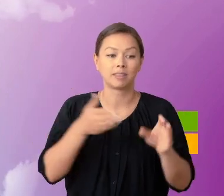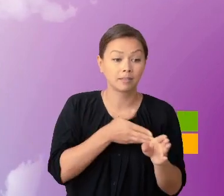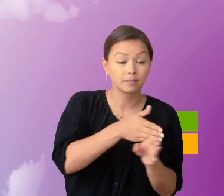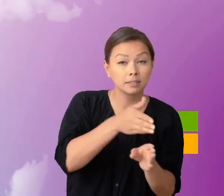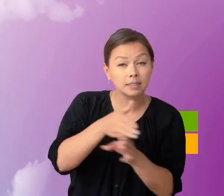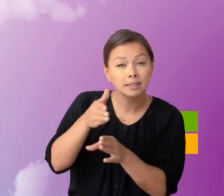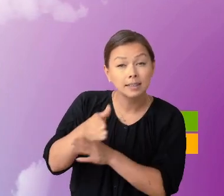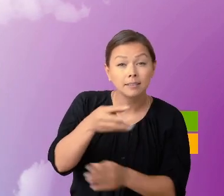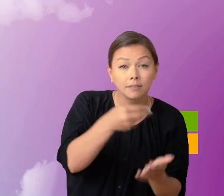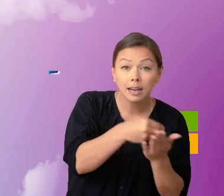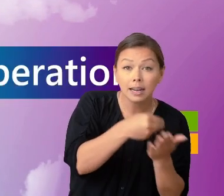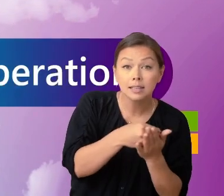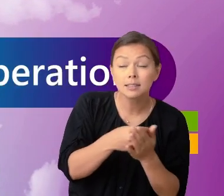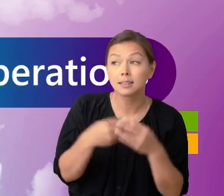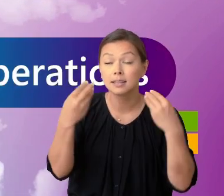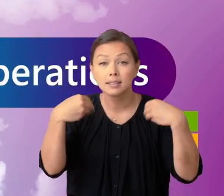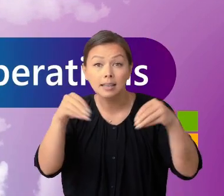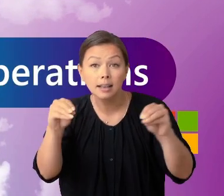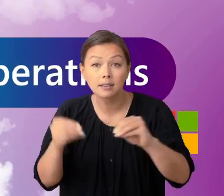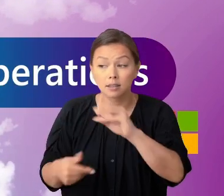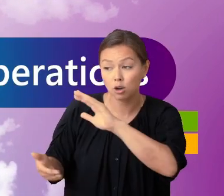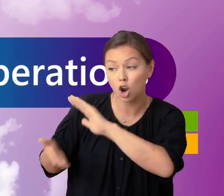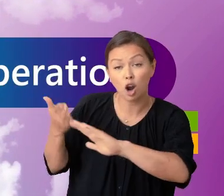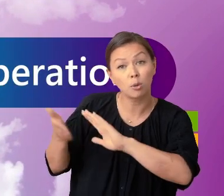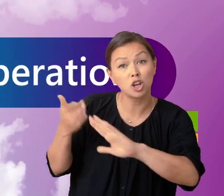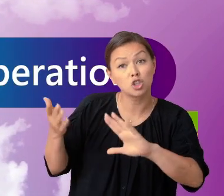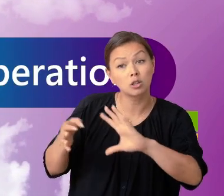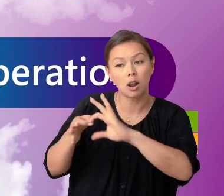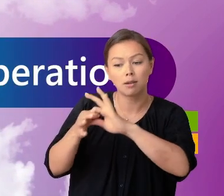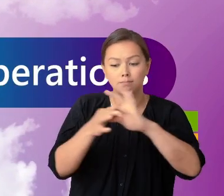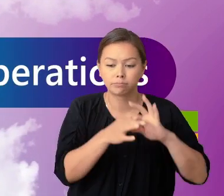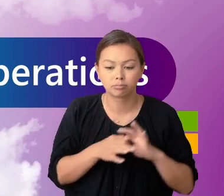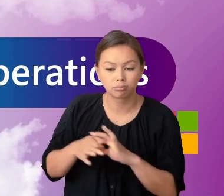finance, sales, and operations in a unified platform for improved